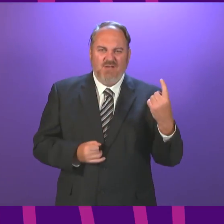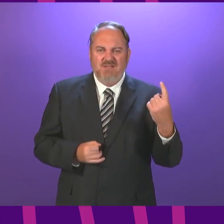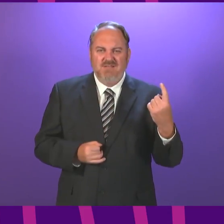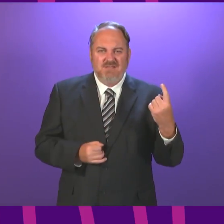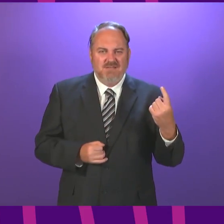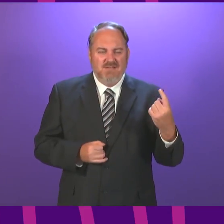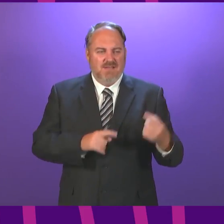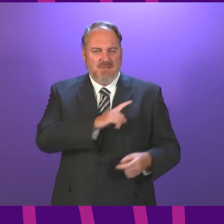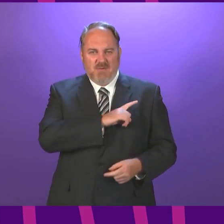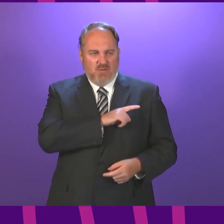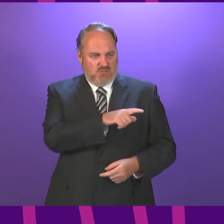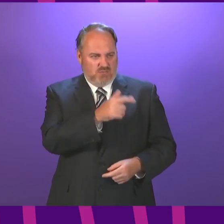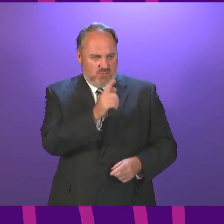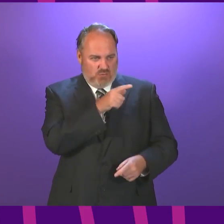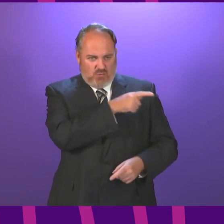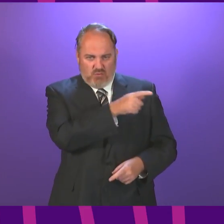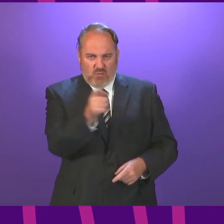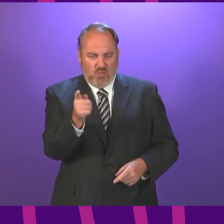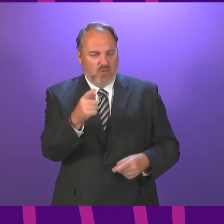works both ways.